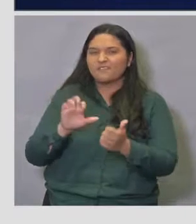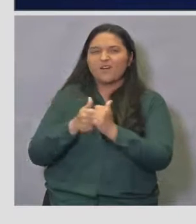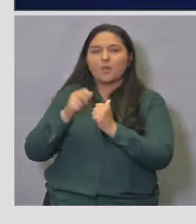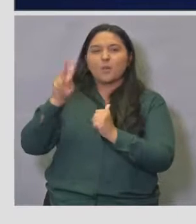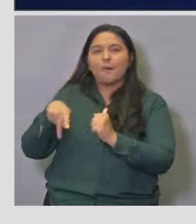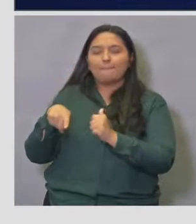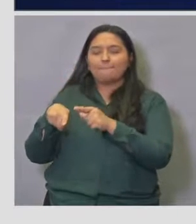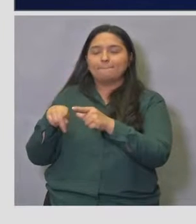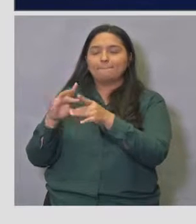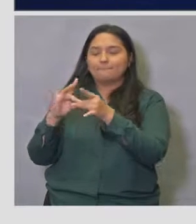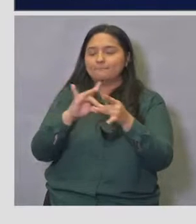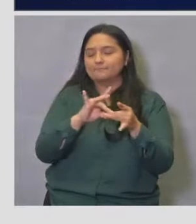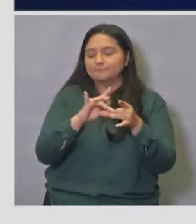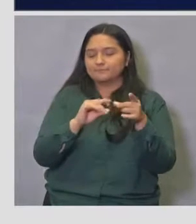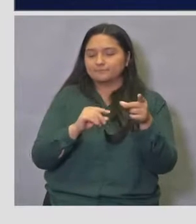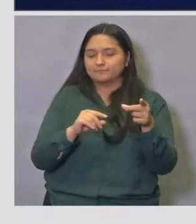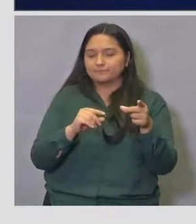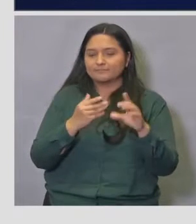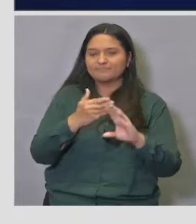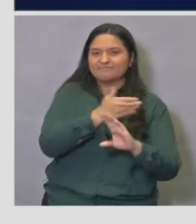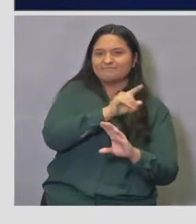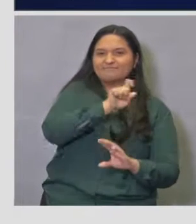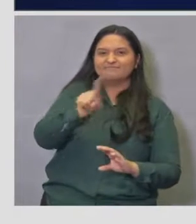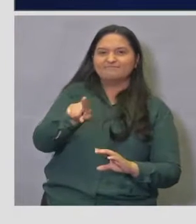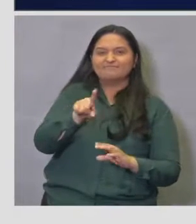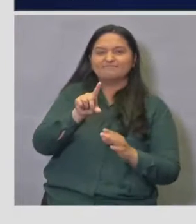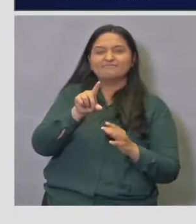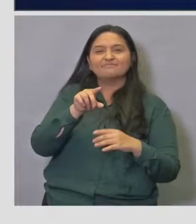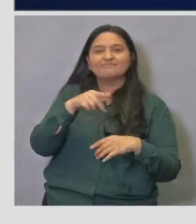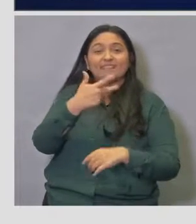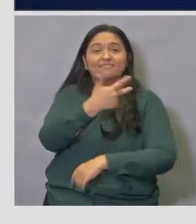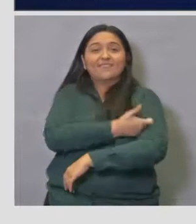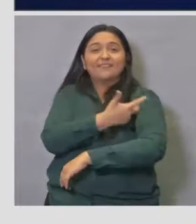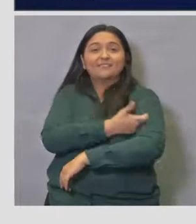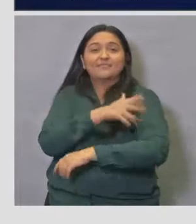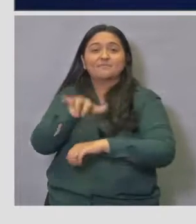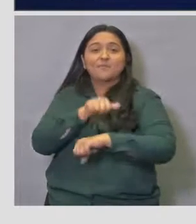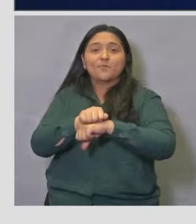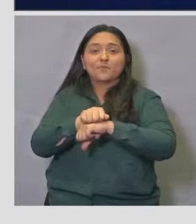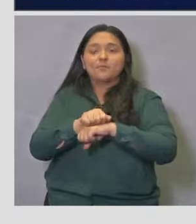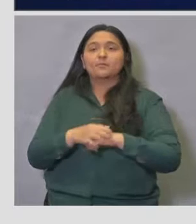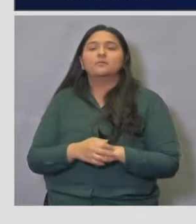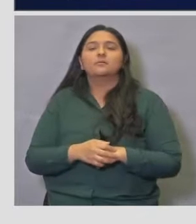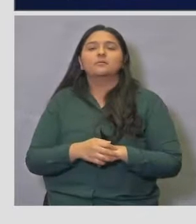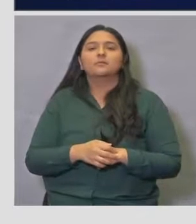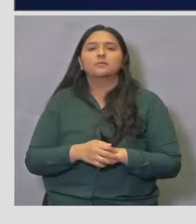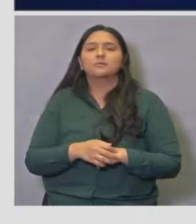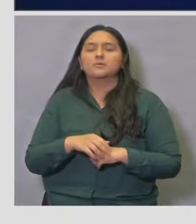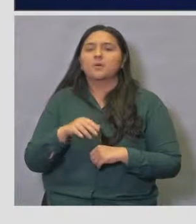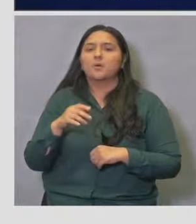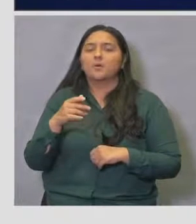I WANTED TO ASK YOU A FOLLOW-UP ON THE QUESTION EARLIER ABOUT MAXING